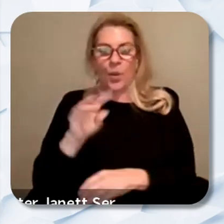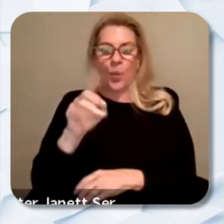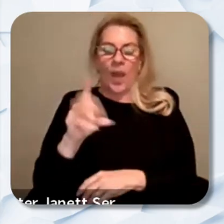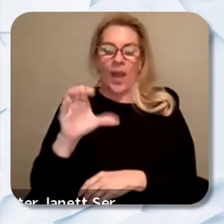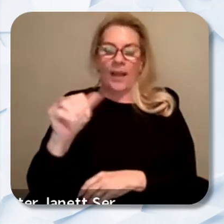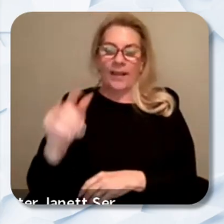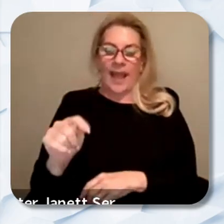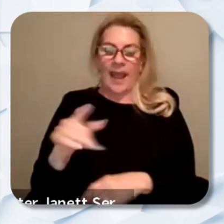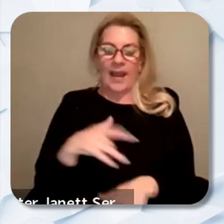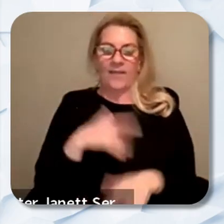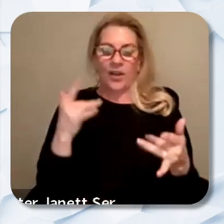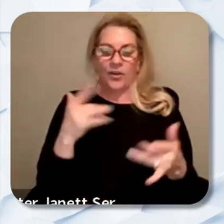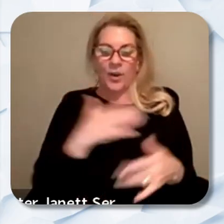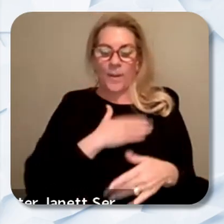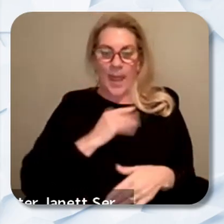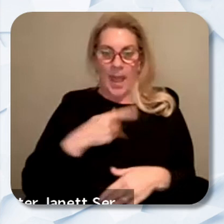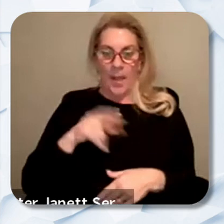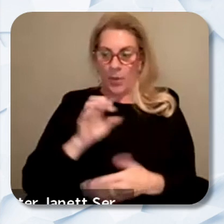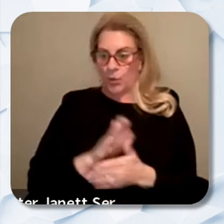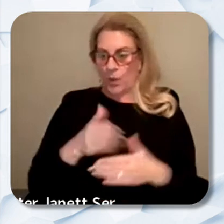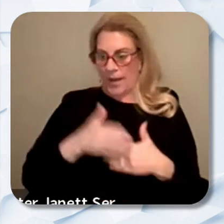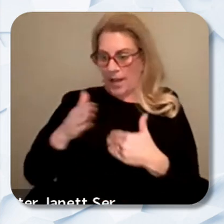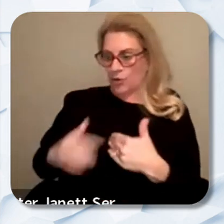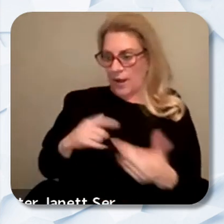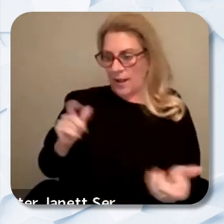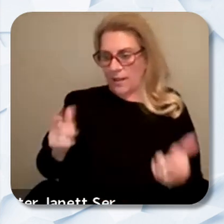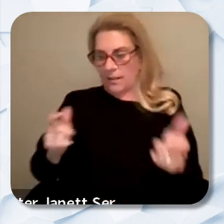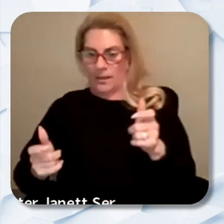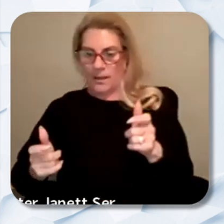and my SDC preschool next door and I we modify them because of course they're not appropriate